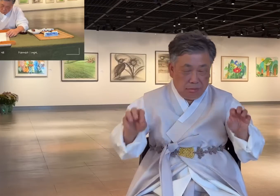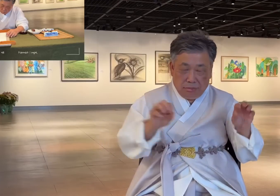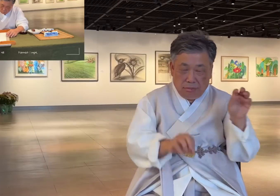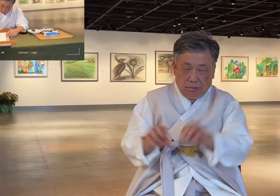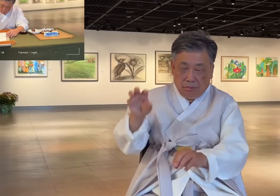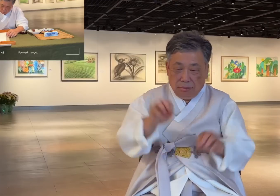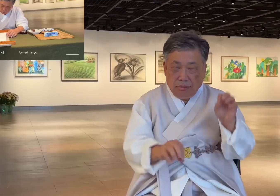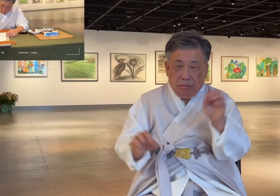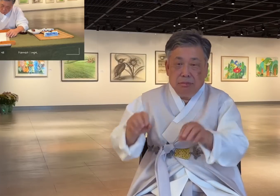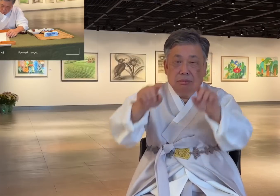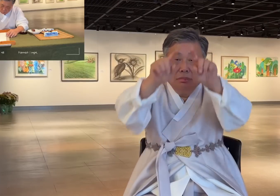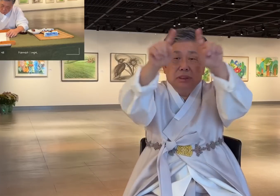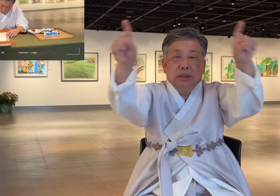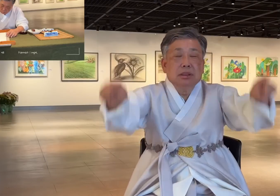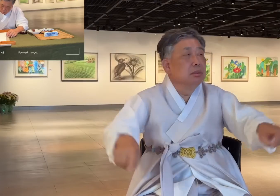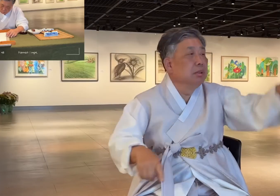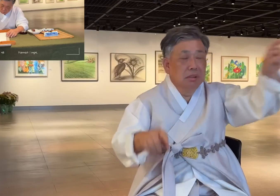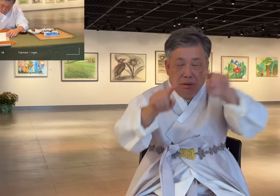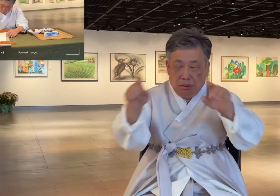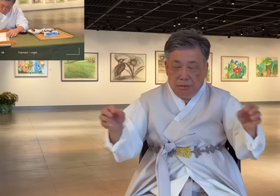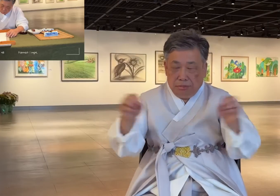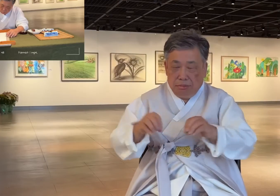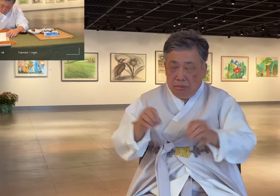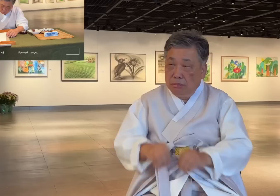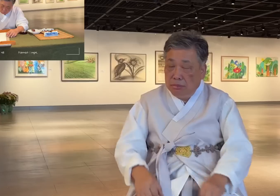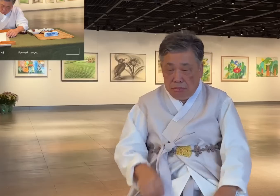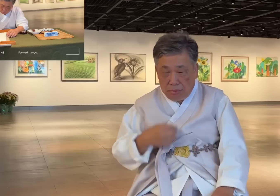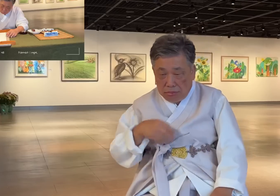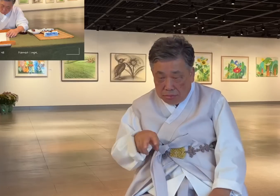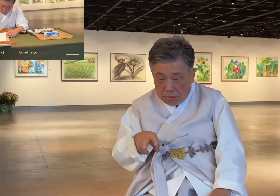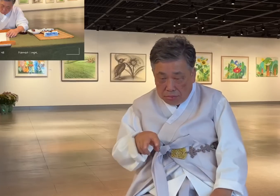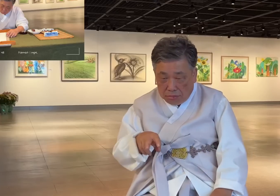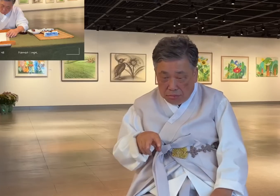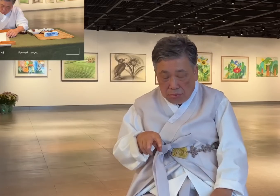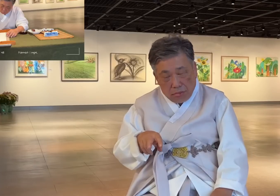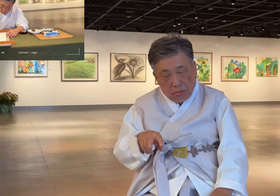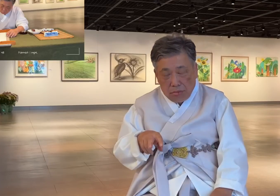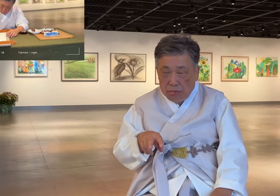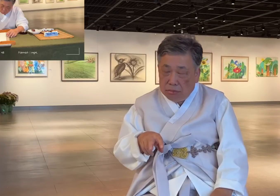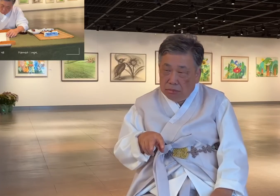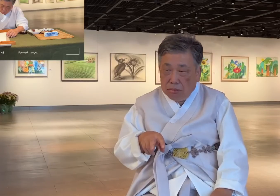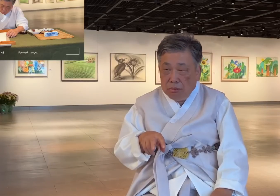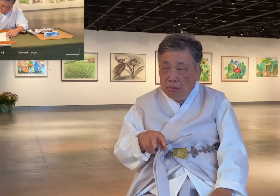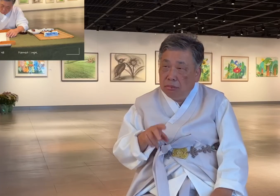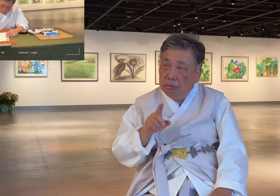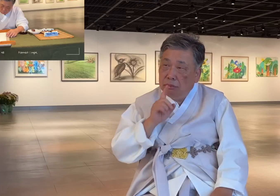tried to explain the finished picture by combining them, but I didn't understand at first.